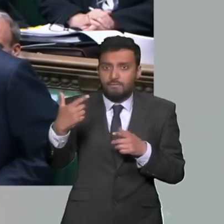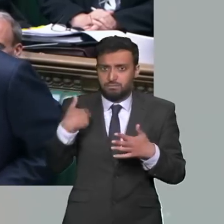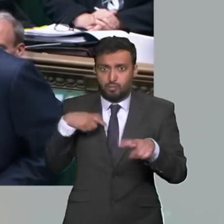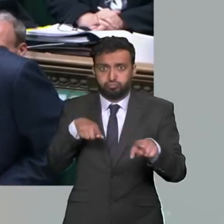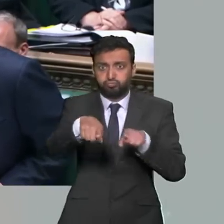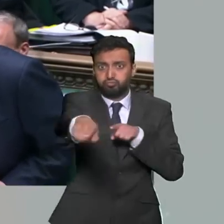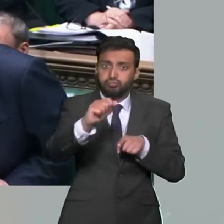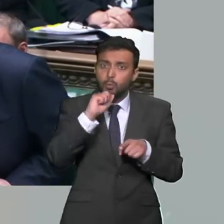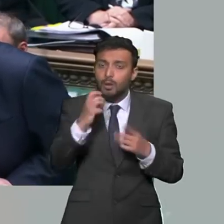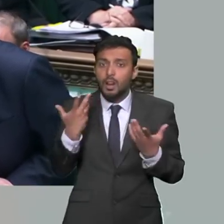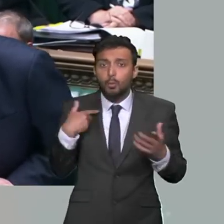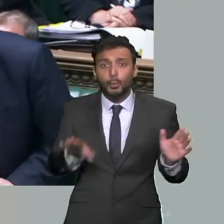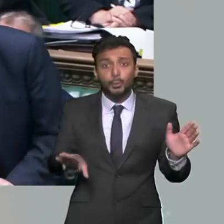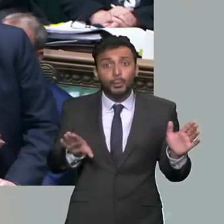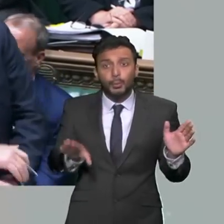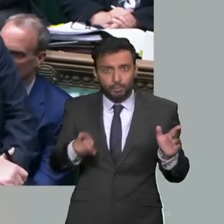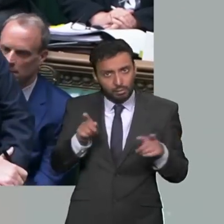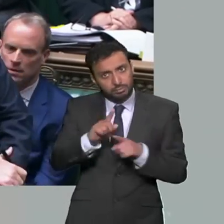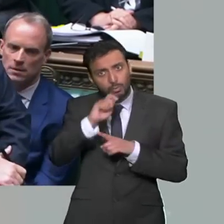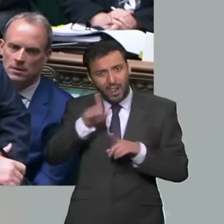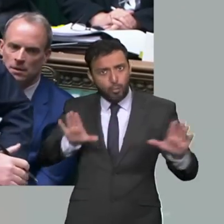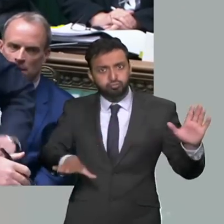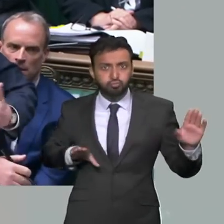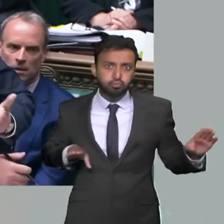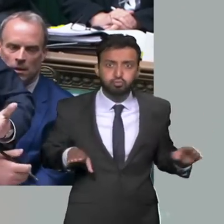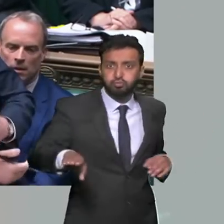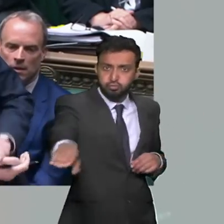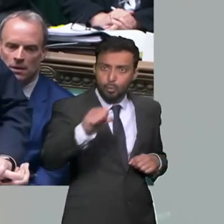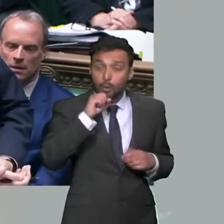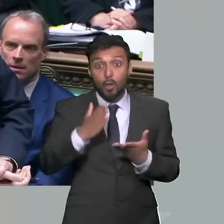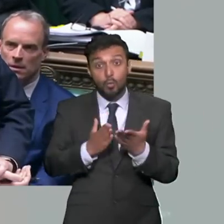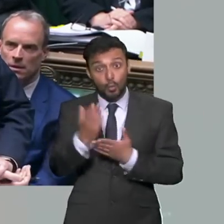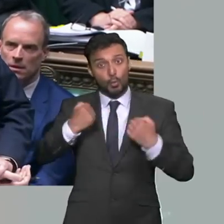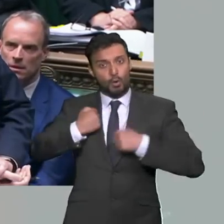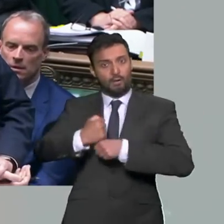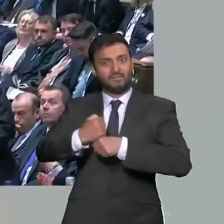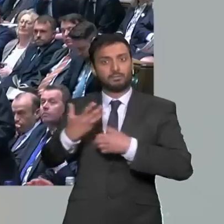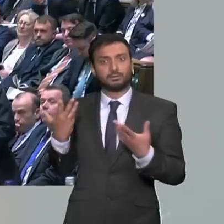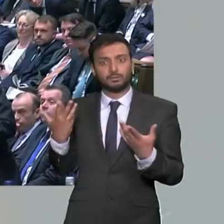Government took. [Interruption.] Labour does not care about getting people into jobs.